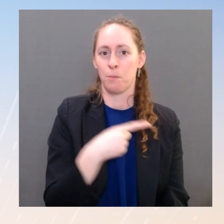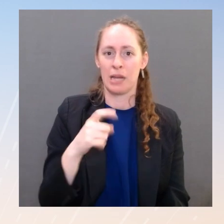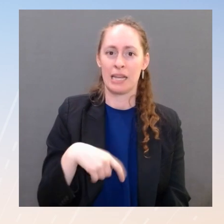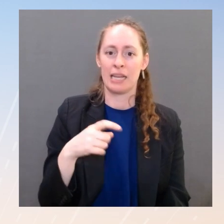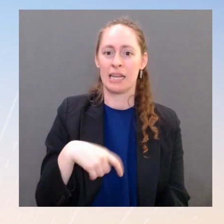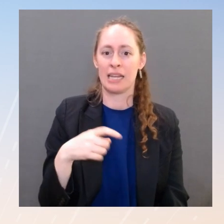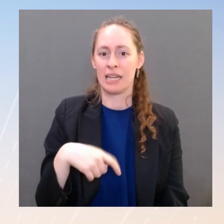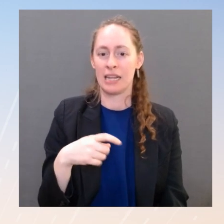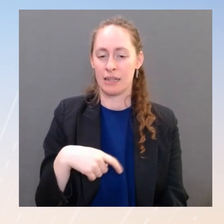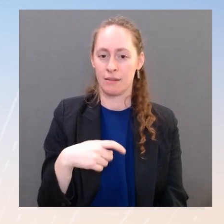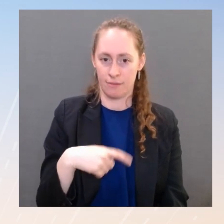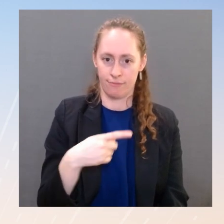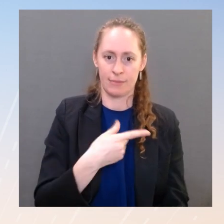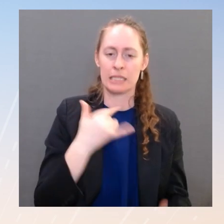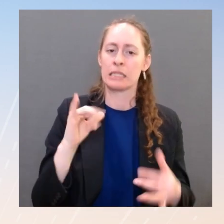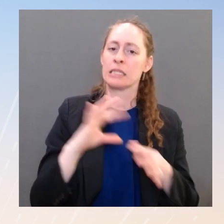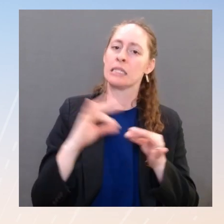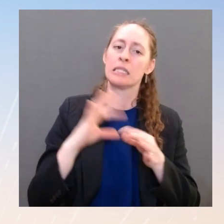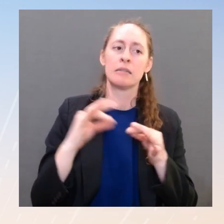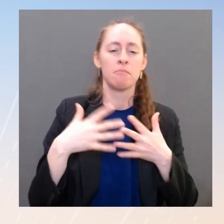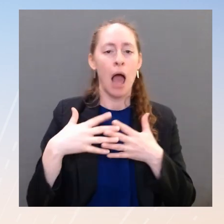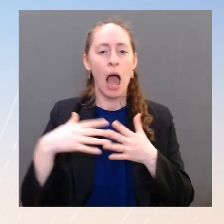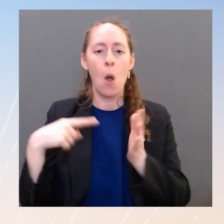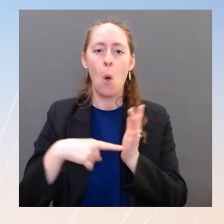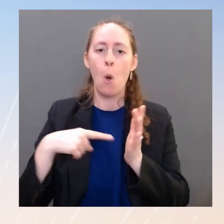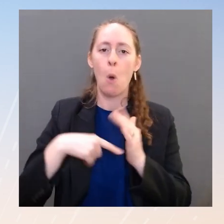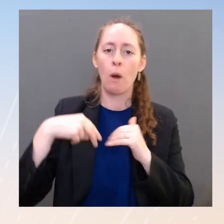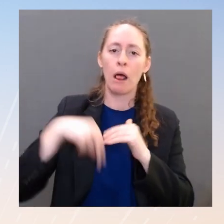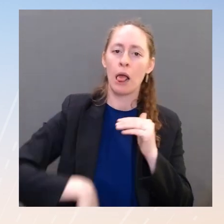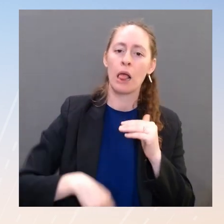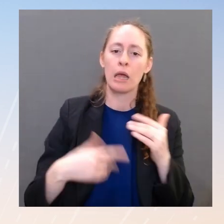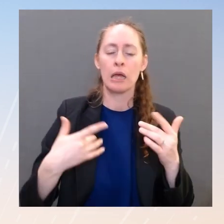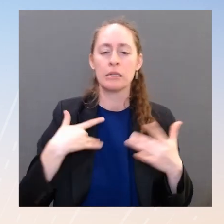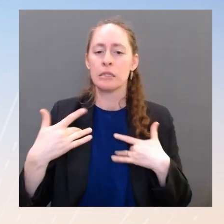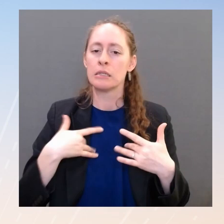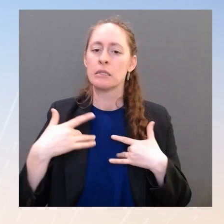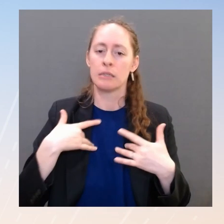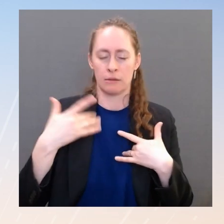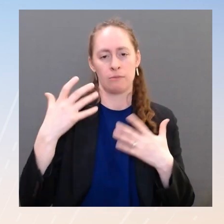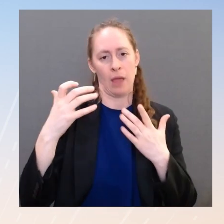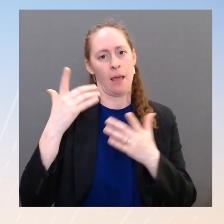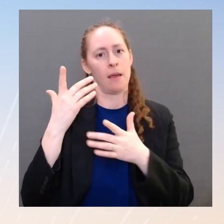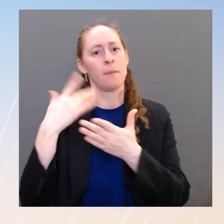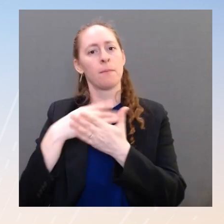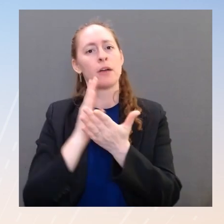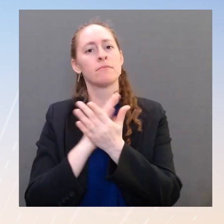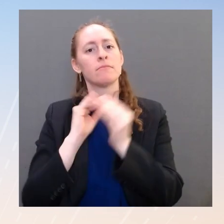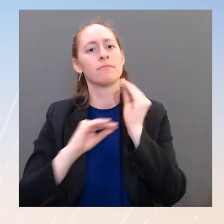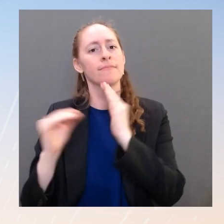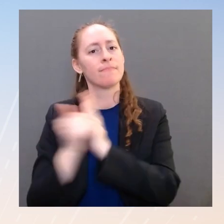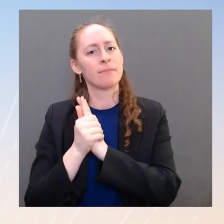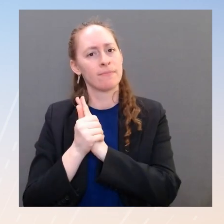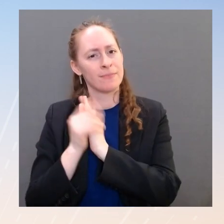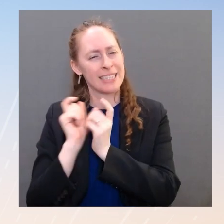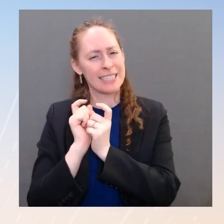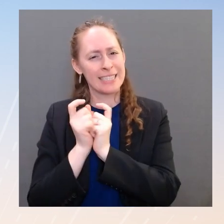That is something President Biden supported in the '90s. What does the President think now? Does he support a balanced budget amendment?